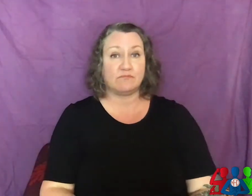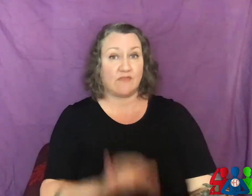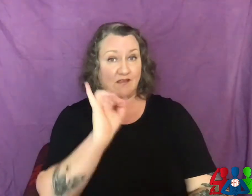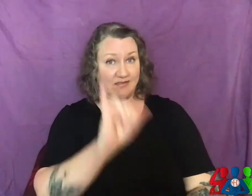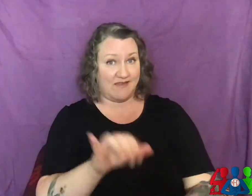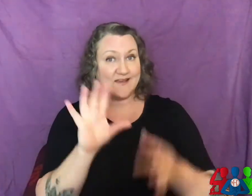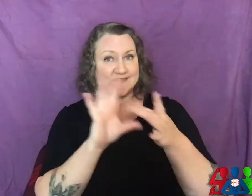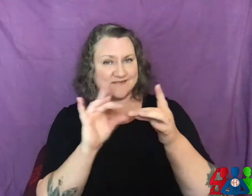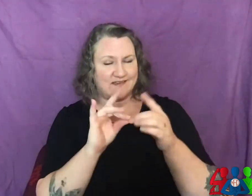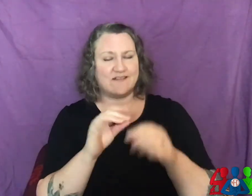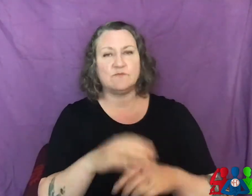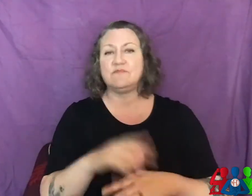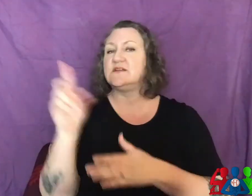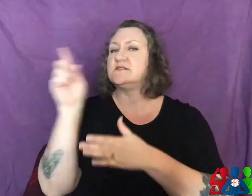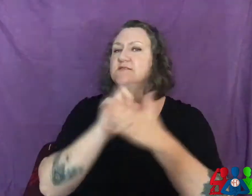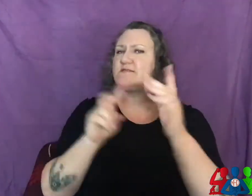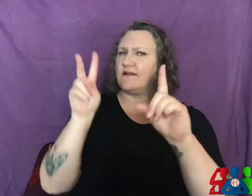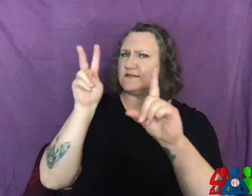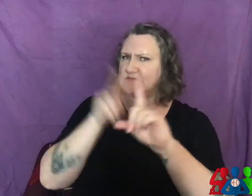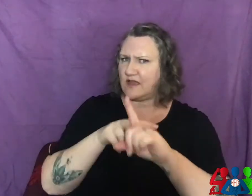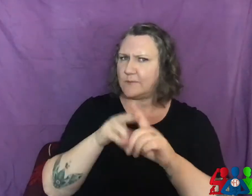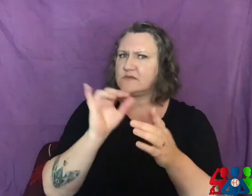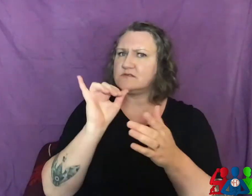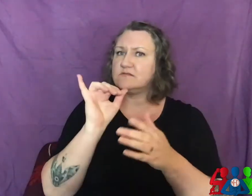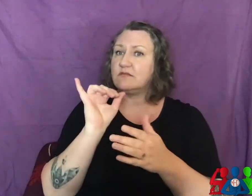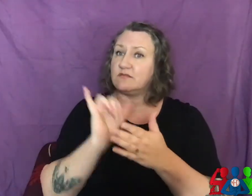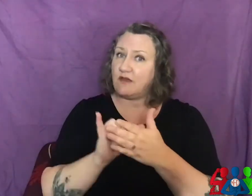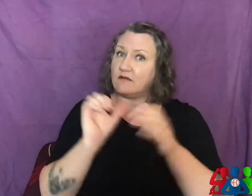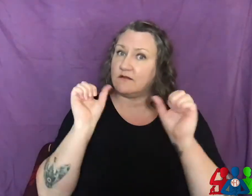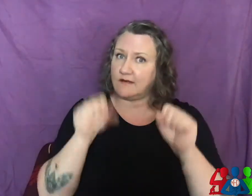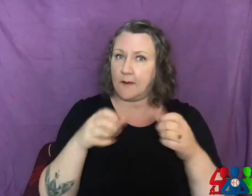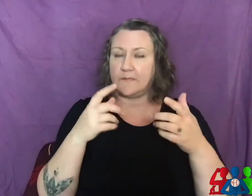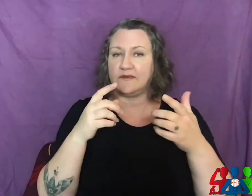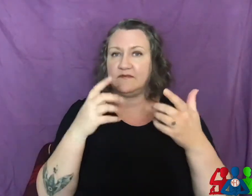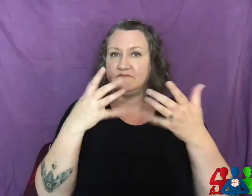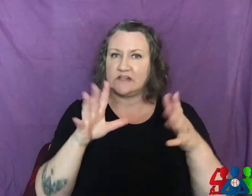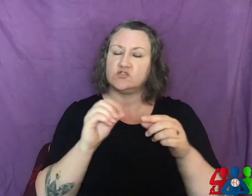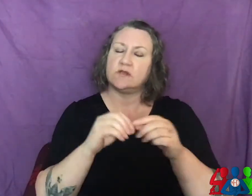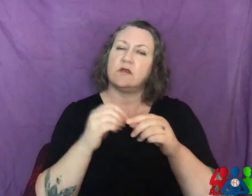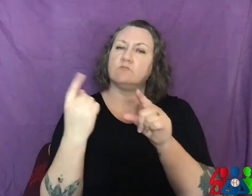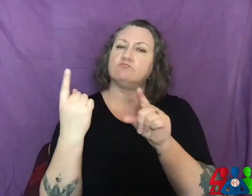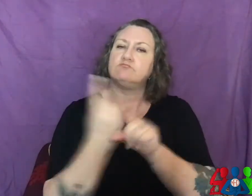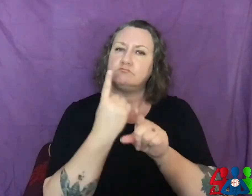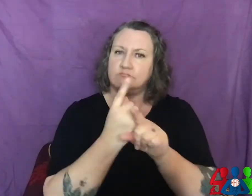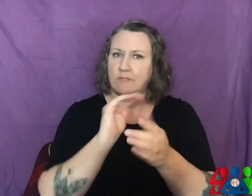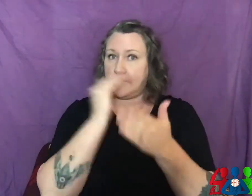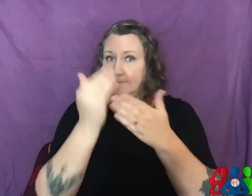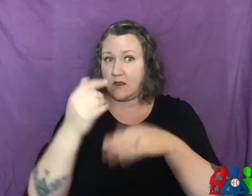designing the content of the course. So when you design assignments, make sure that